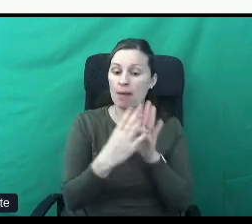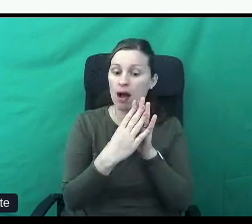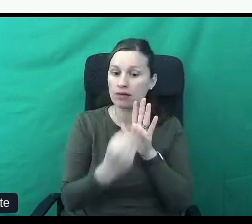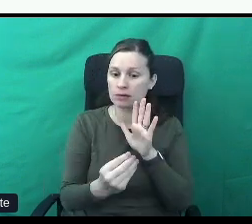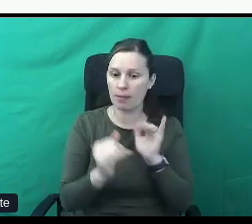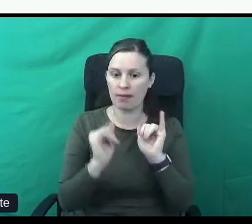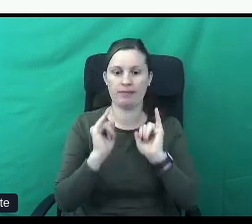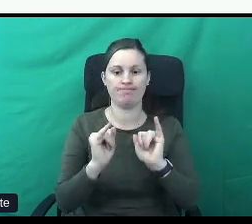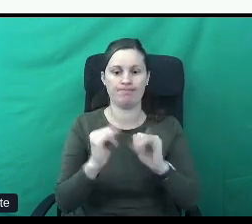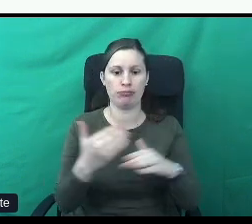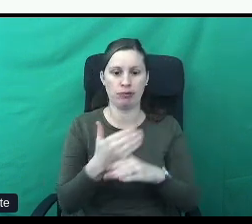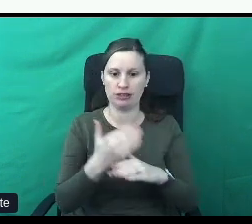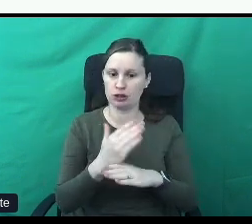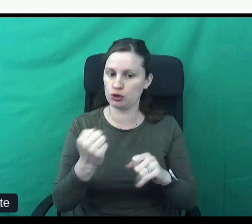Some examples of good practice.